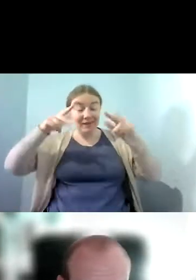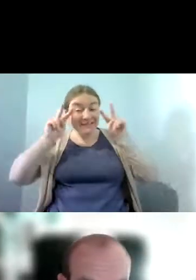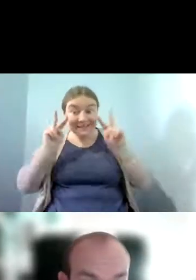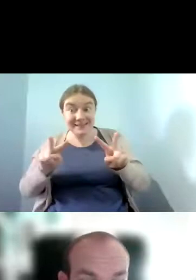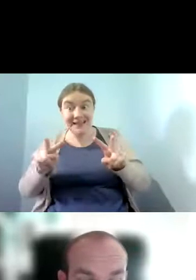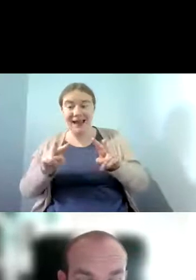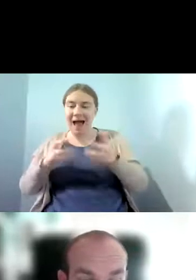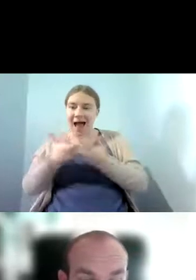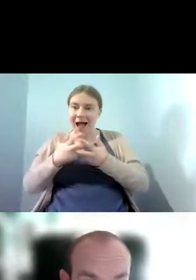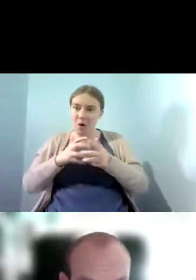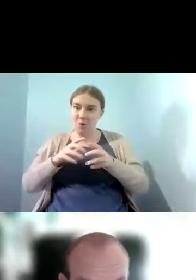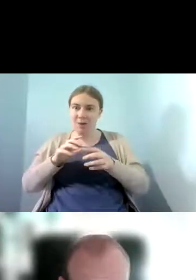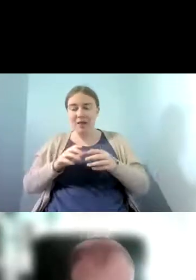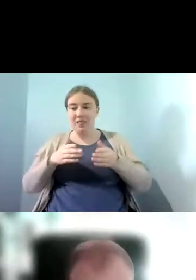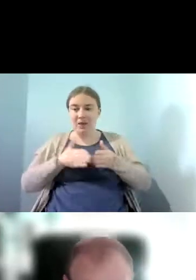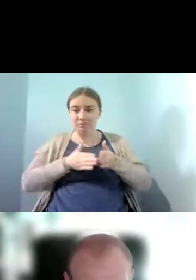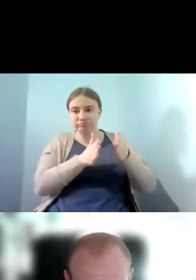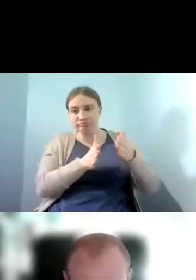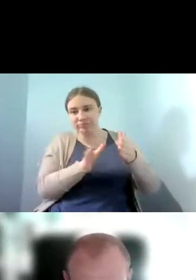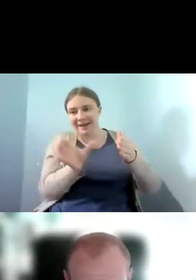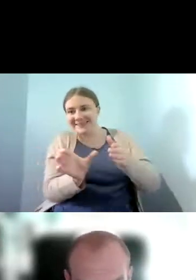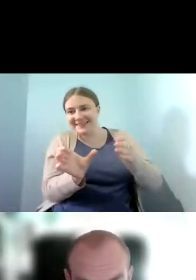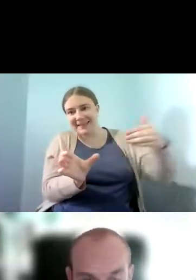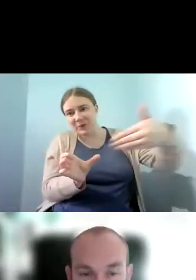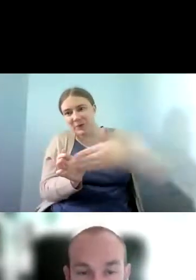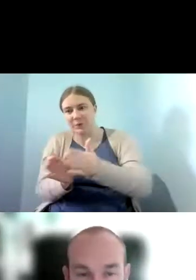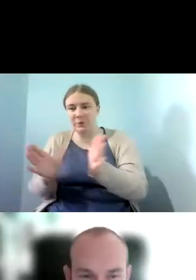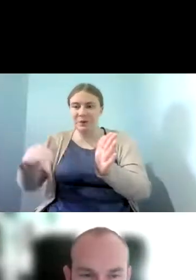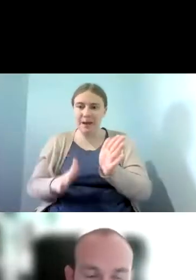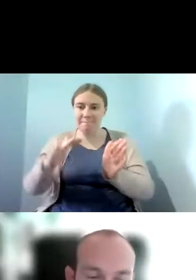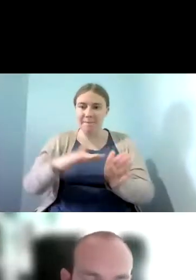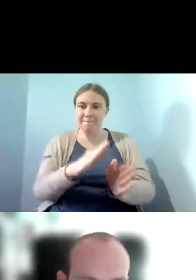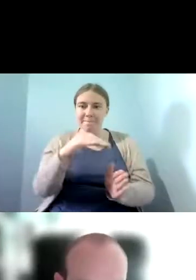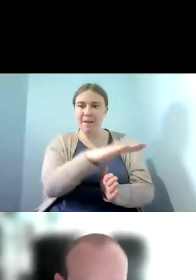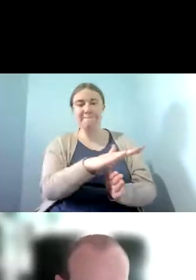c-sections work and create the the steps down and the eddies for the fish to swim up